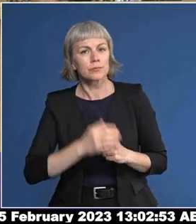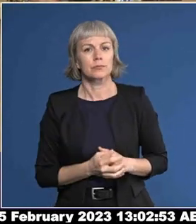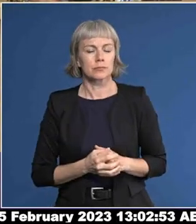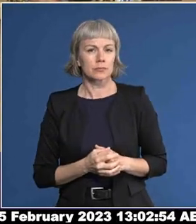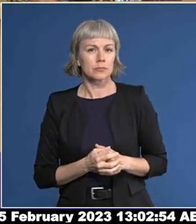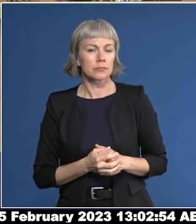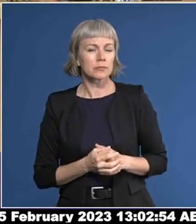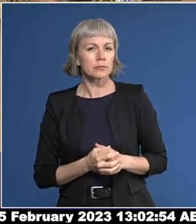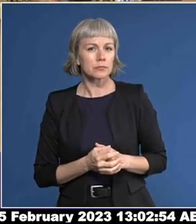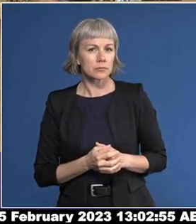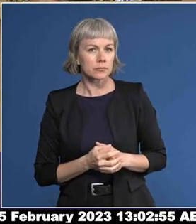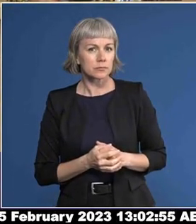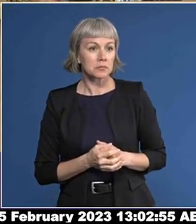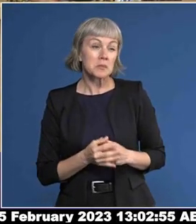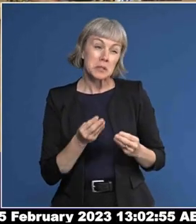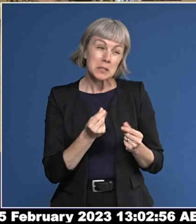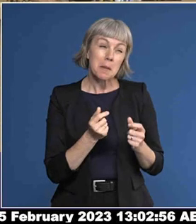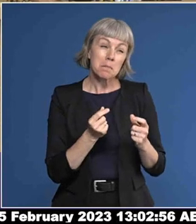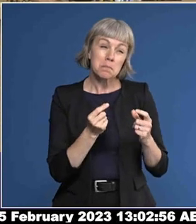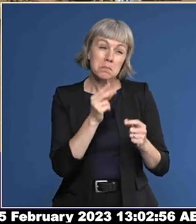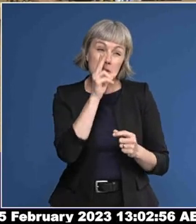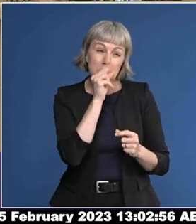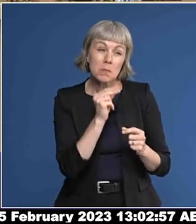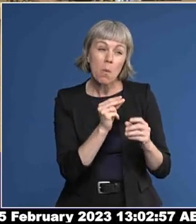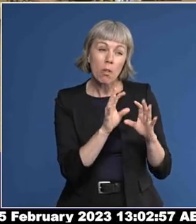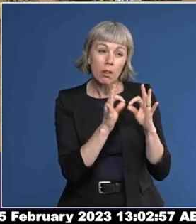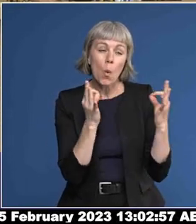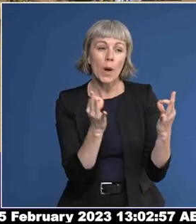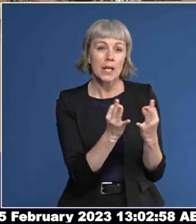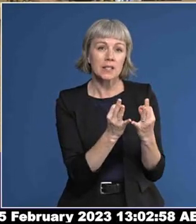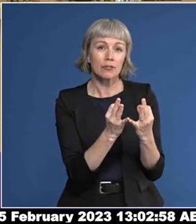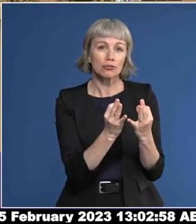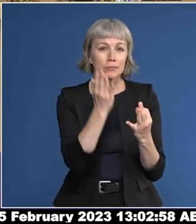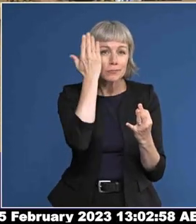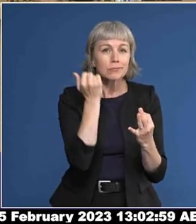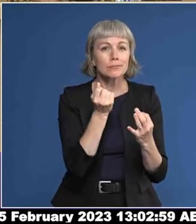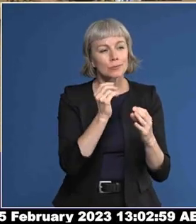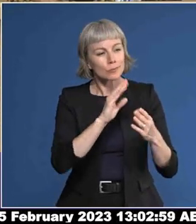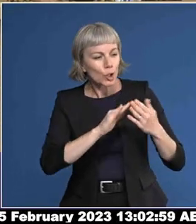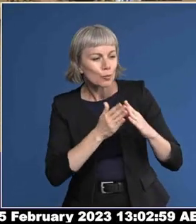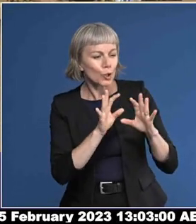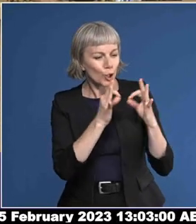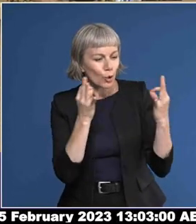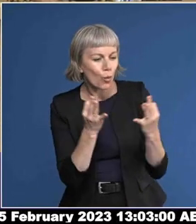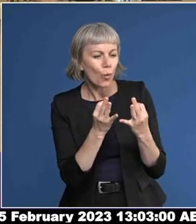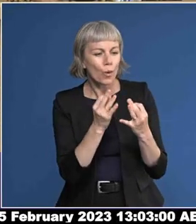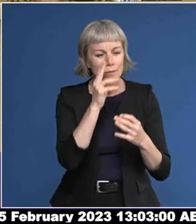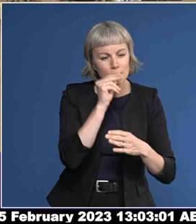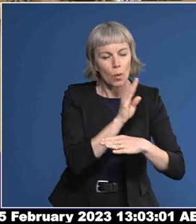grew very quickly. We had, you know, a board that was community focused, from a local community. But there's a level of sophistication that's now required in